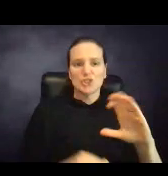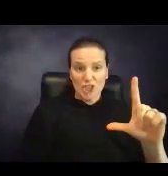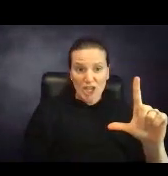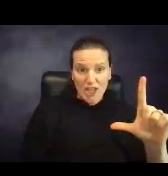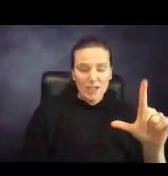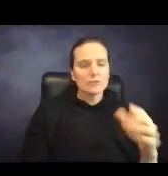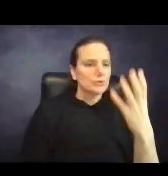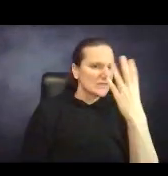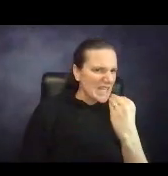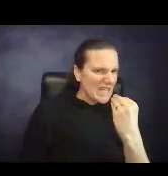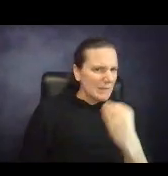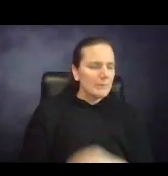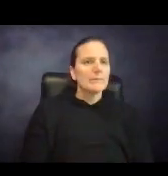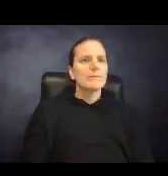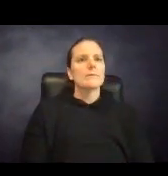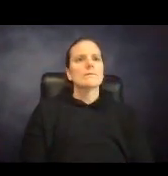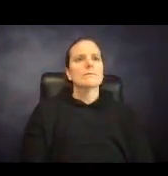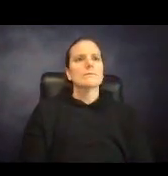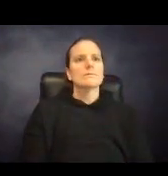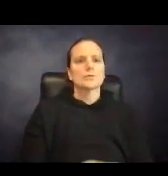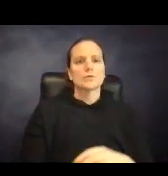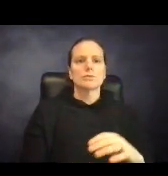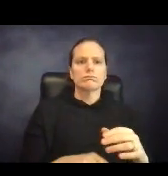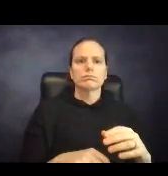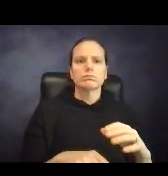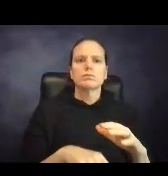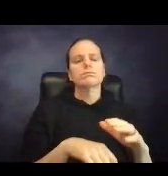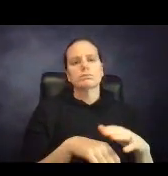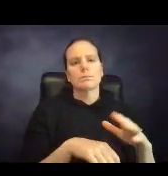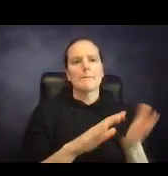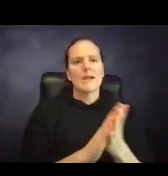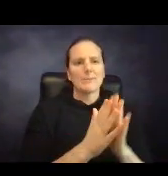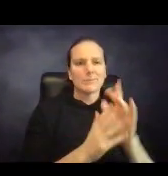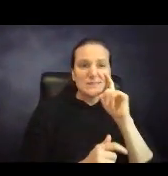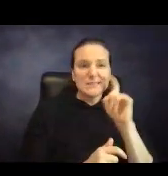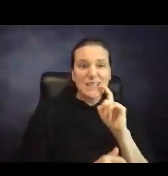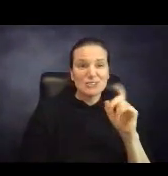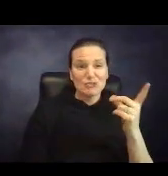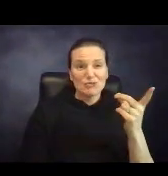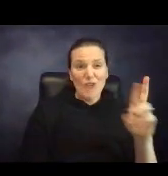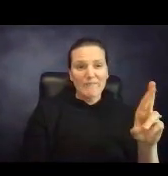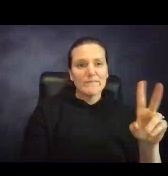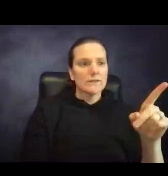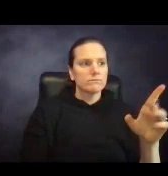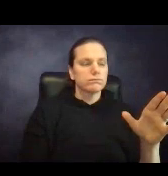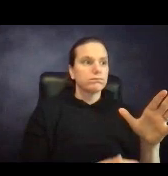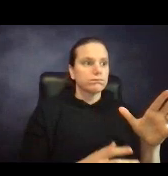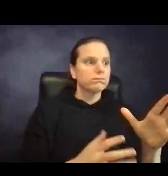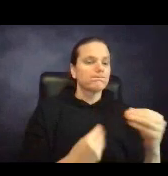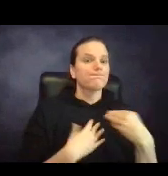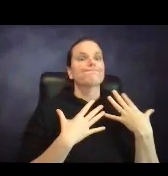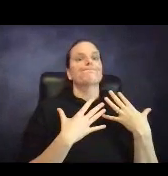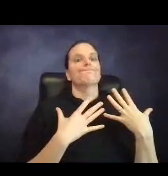to get turned on and to stay turned on. So for arousal sex drive, a desire for, for even intimacy.